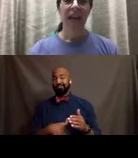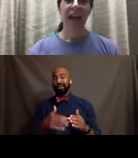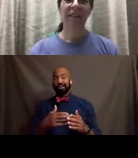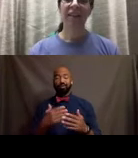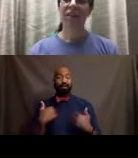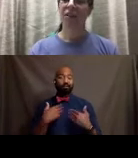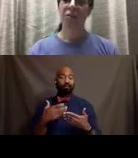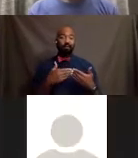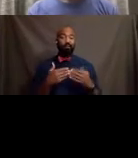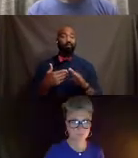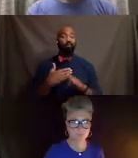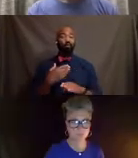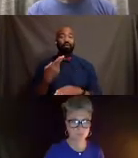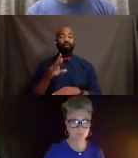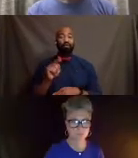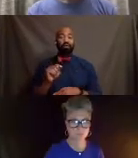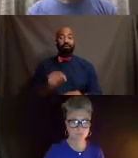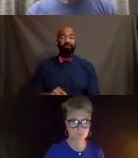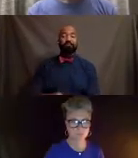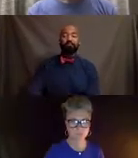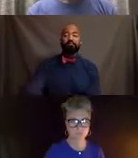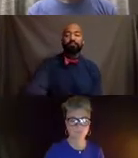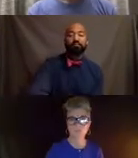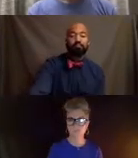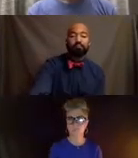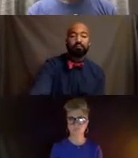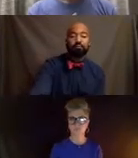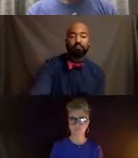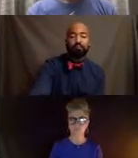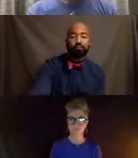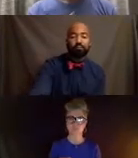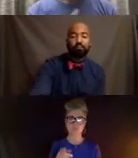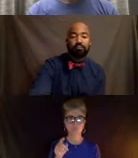And then these are the risks that, just as healthcare providers we want to go over